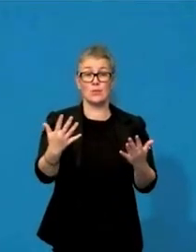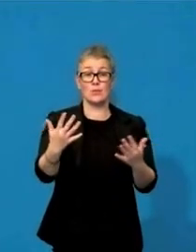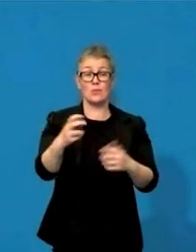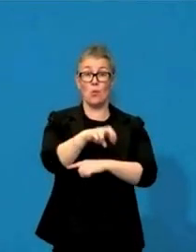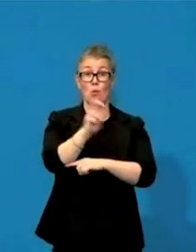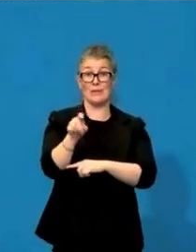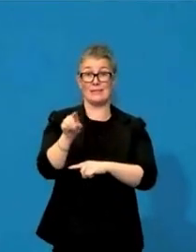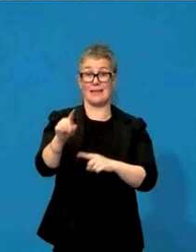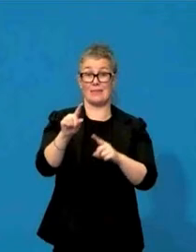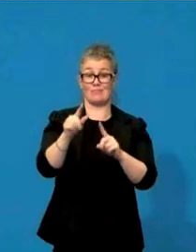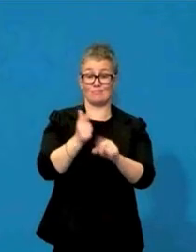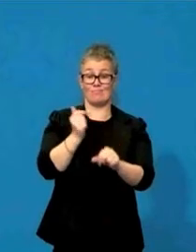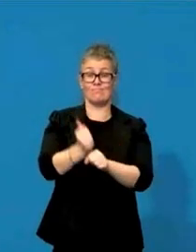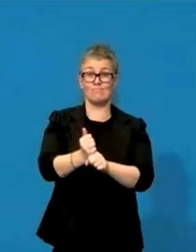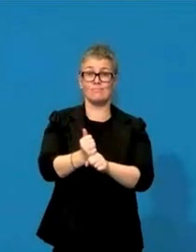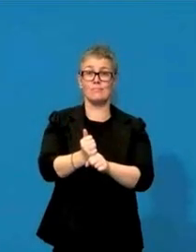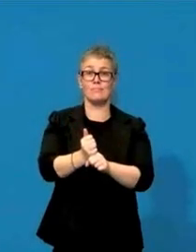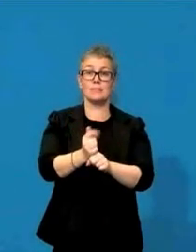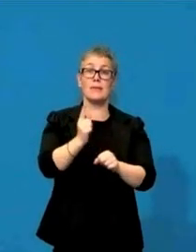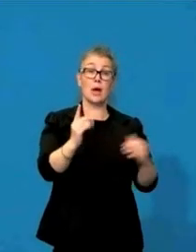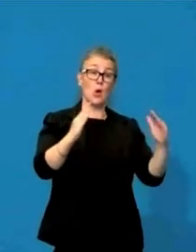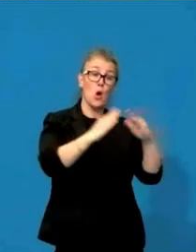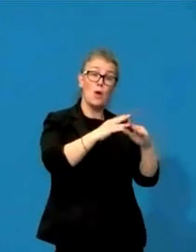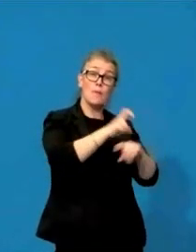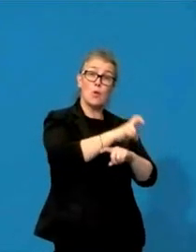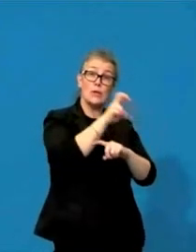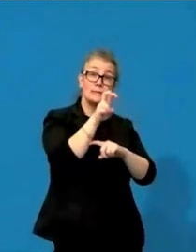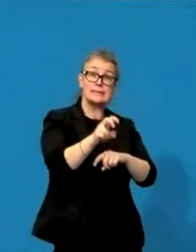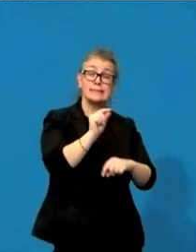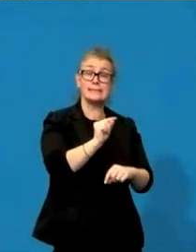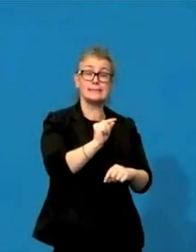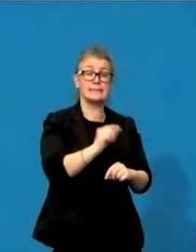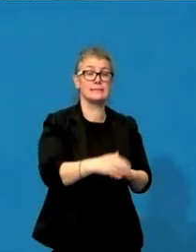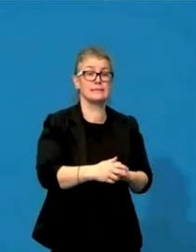In regards to the home hoist, the - we got that a while ago.